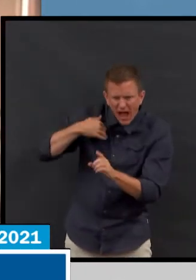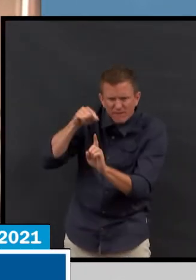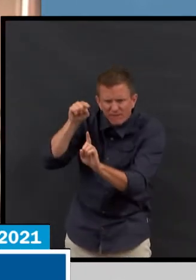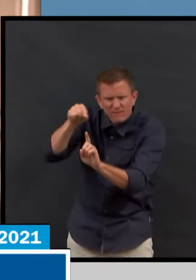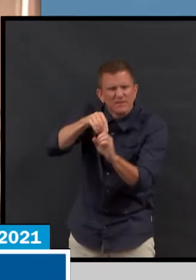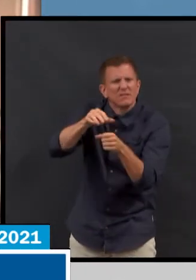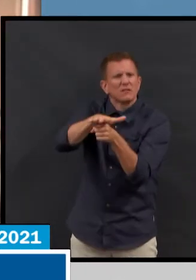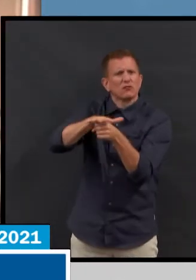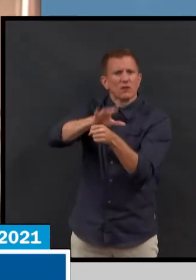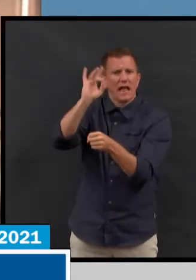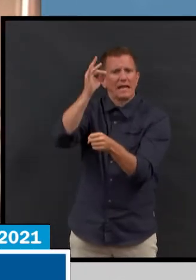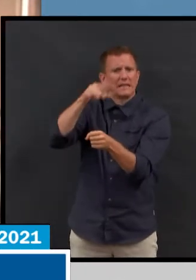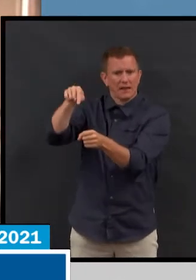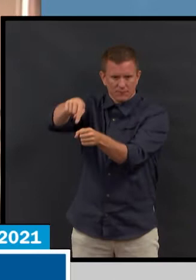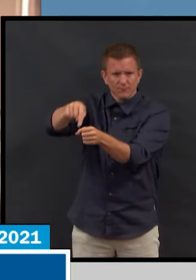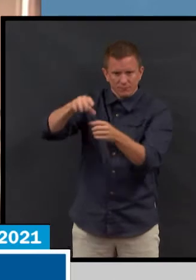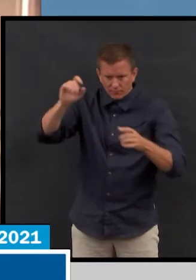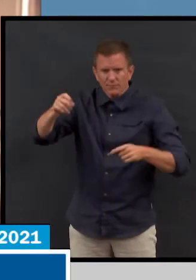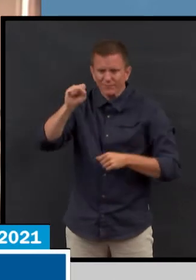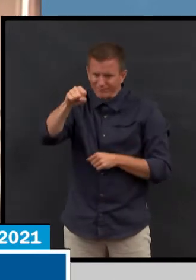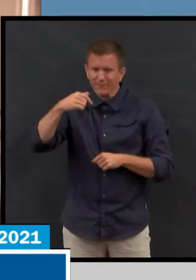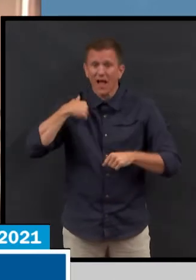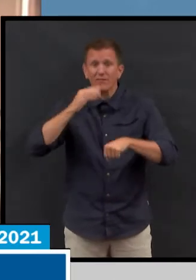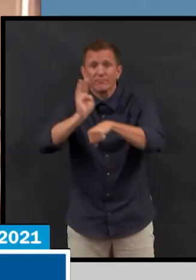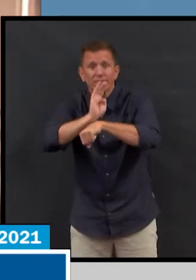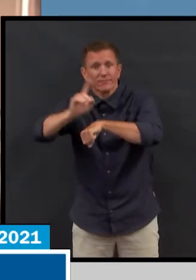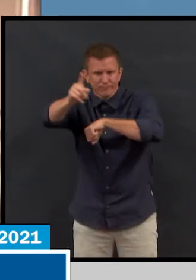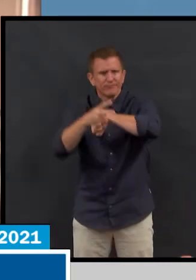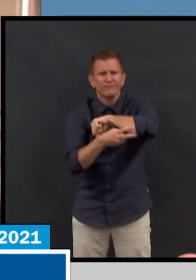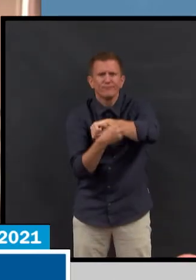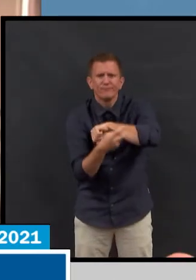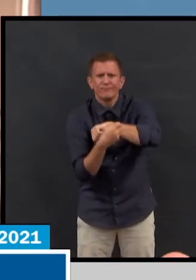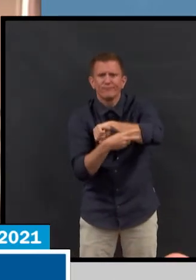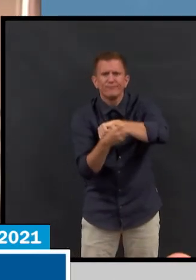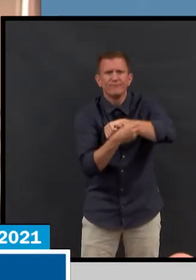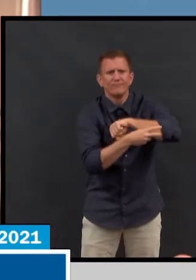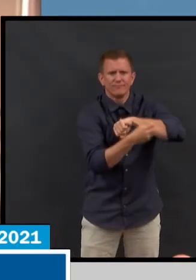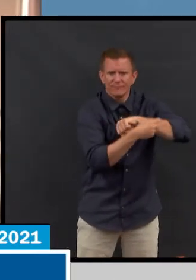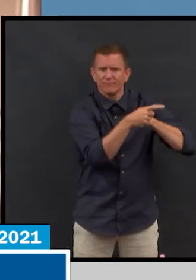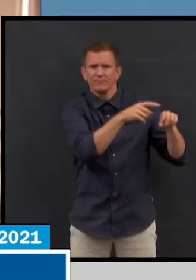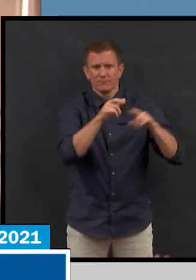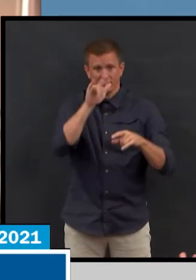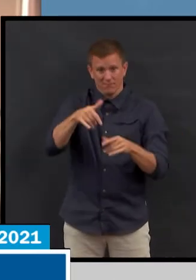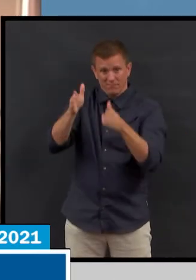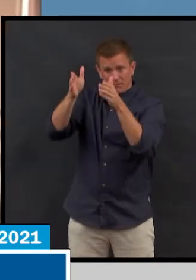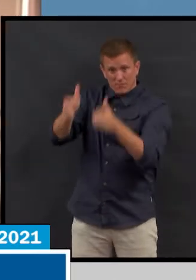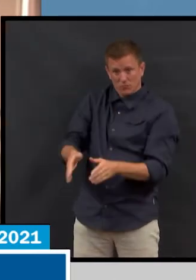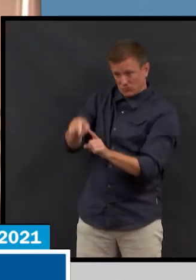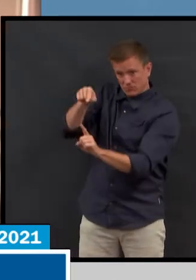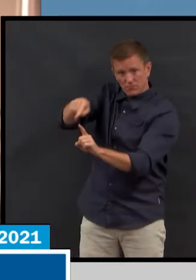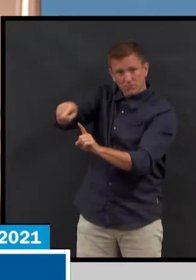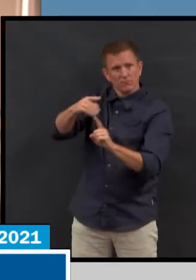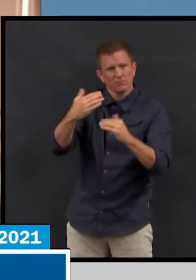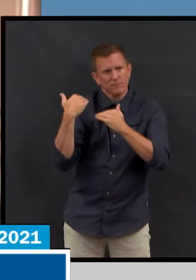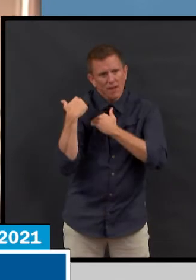where the person was ultimately responsible for 29 business burglaries over uh three separate